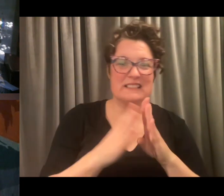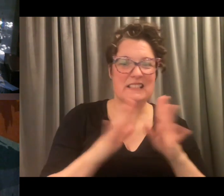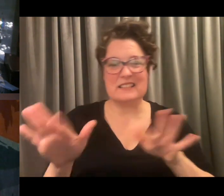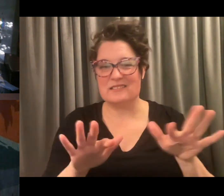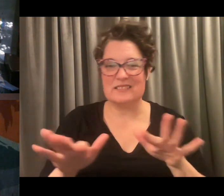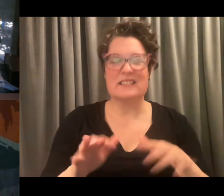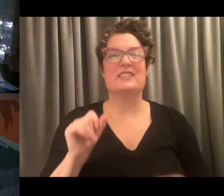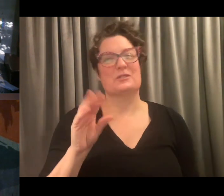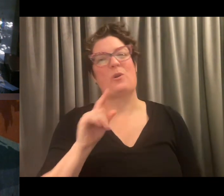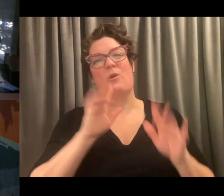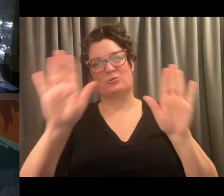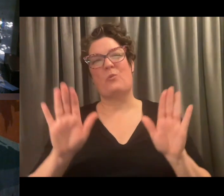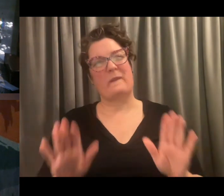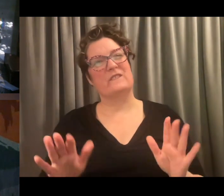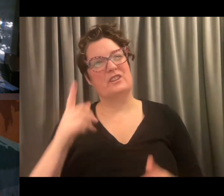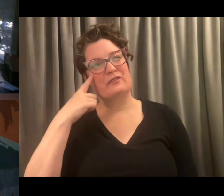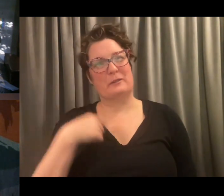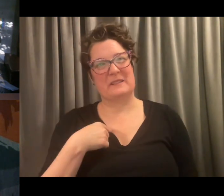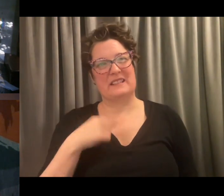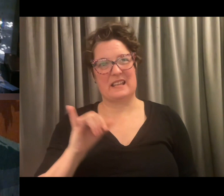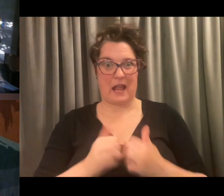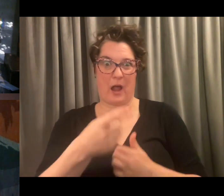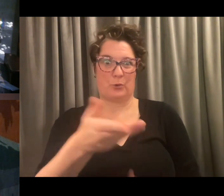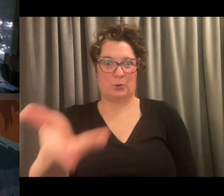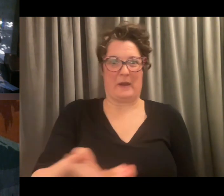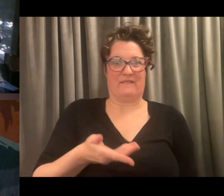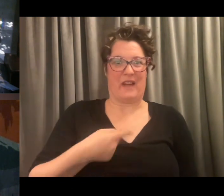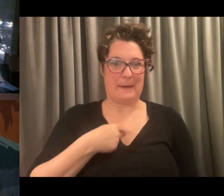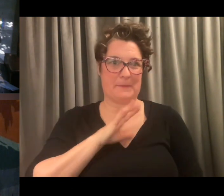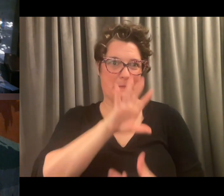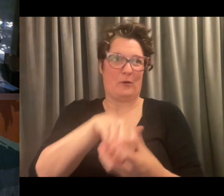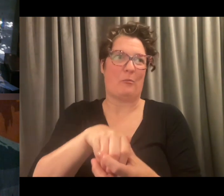like invited me to be part of like all the wonderful, amazing projects you do.